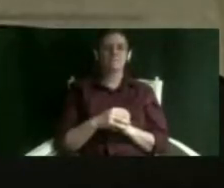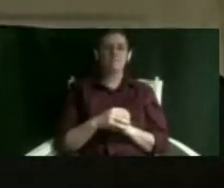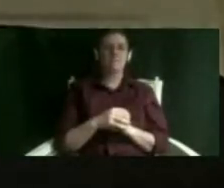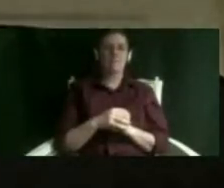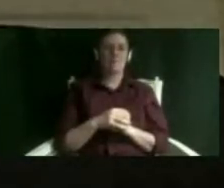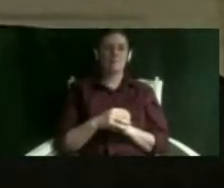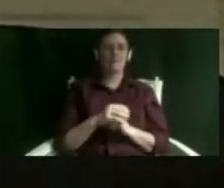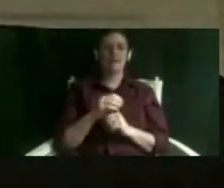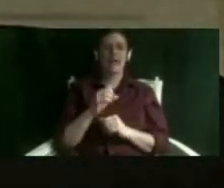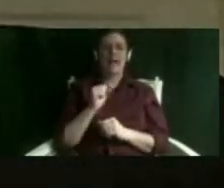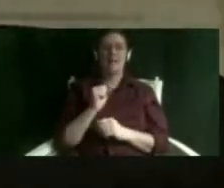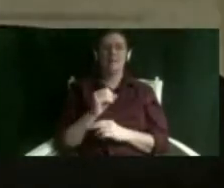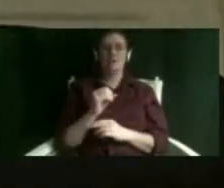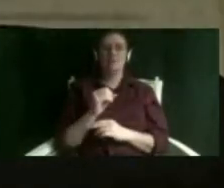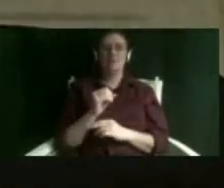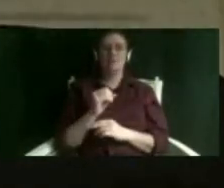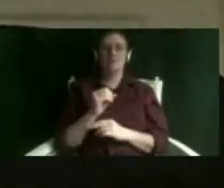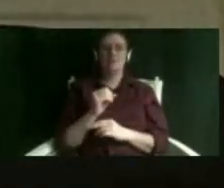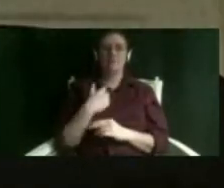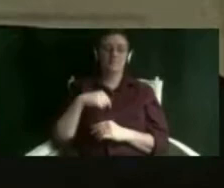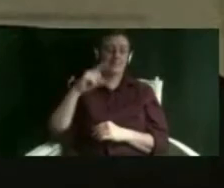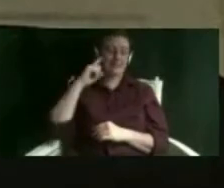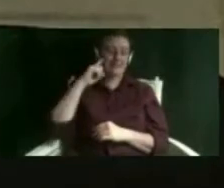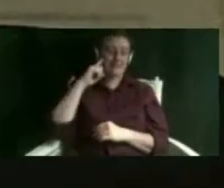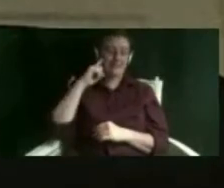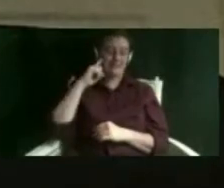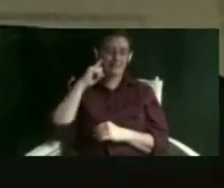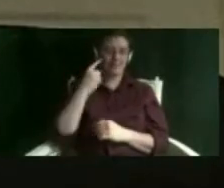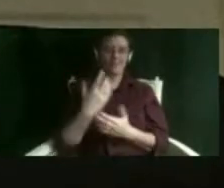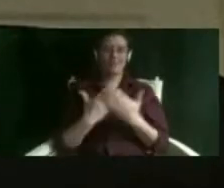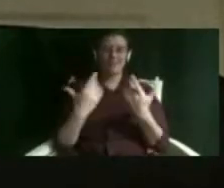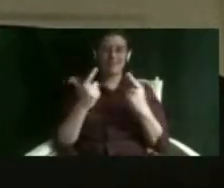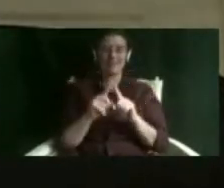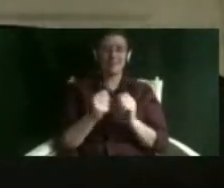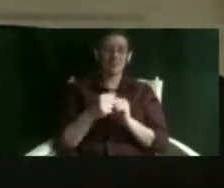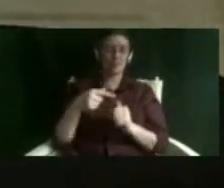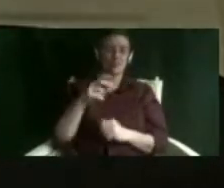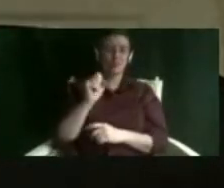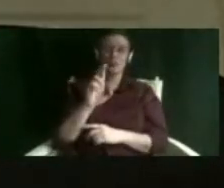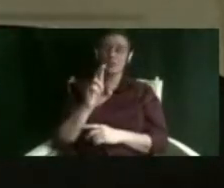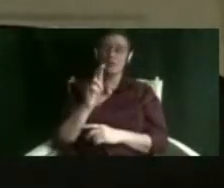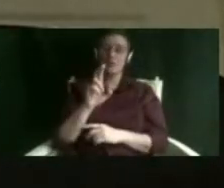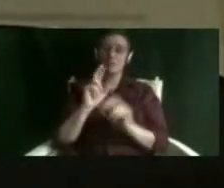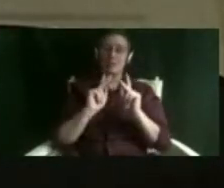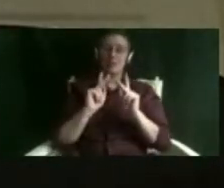one of the things that happens to queer folks is sometimes we're dislodged by virtue of